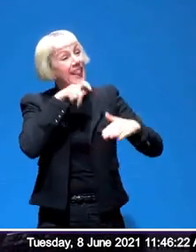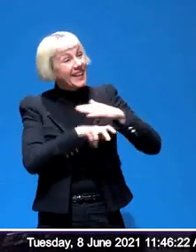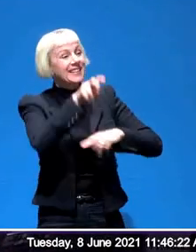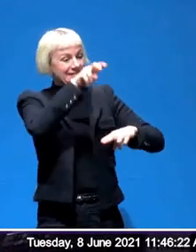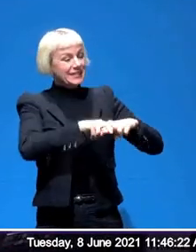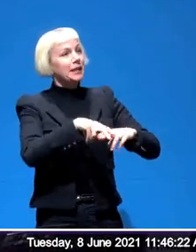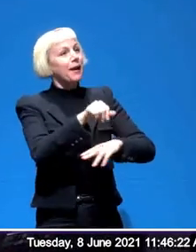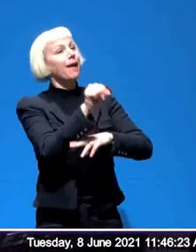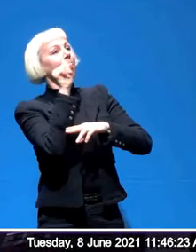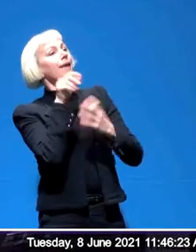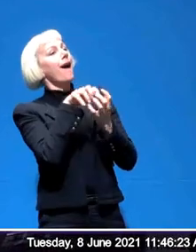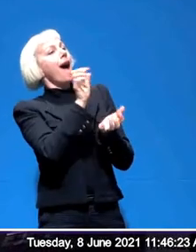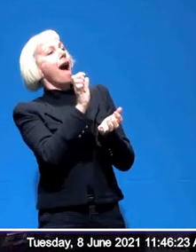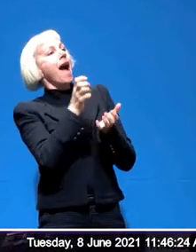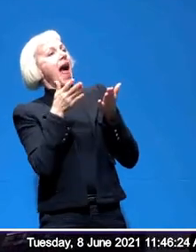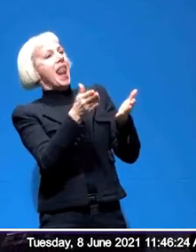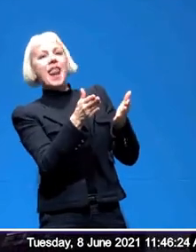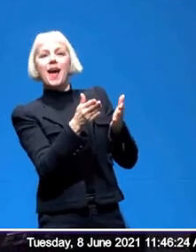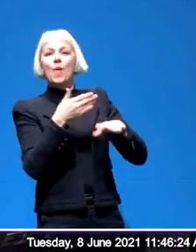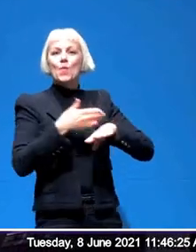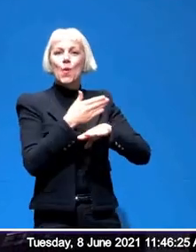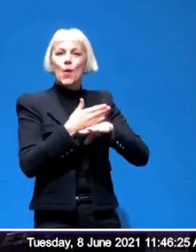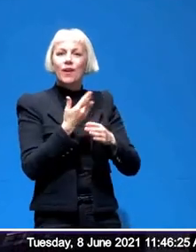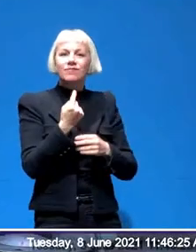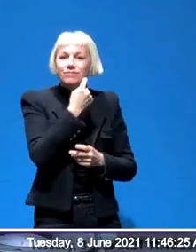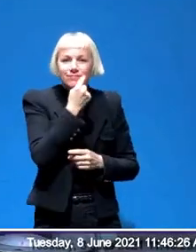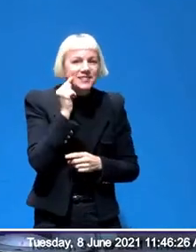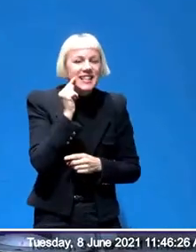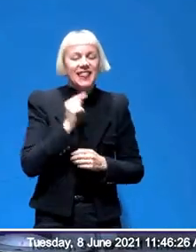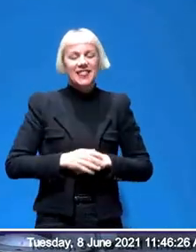to do some work on his teeth. Let's go to paragraph 90.